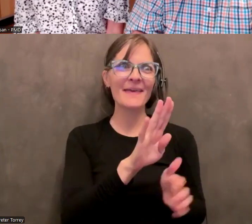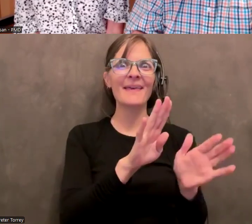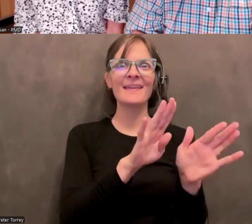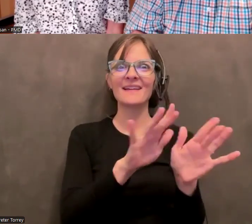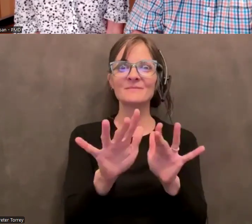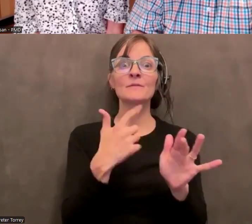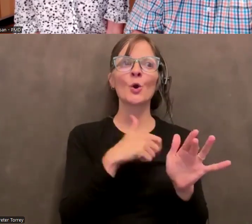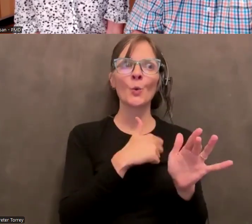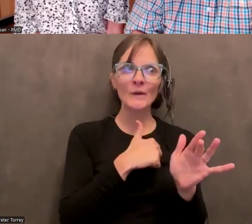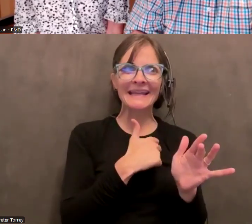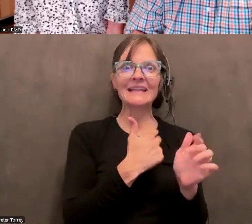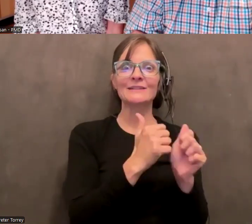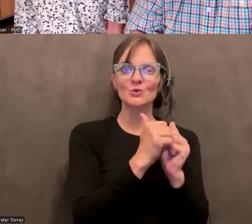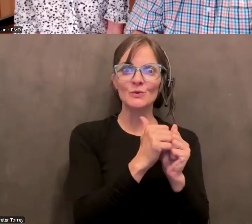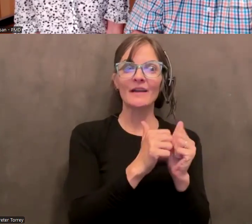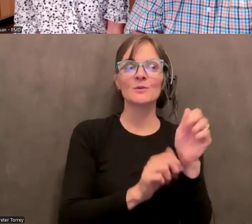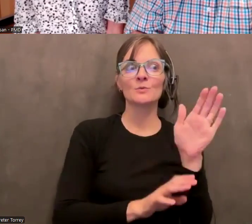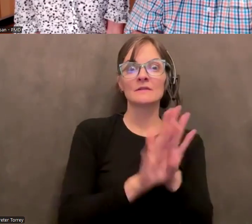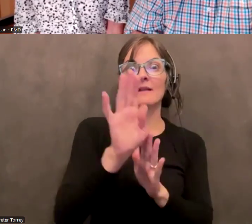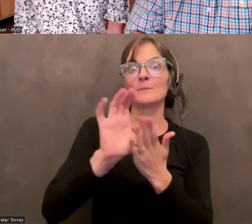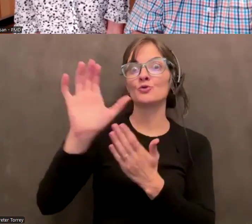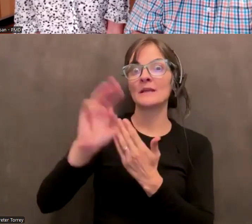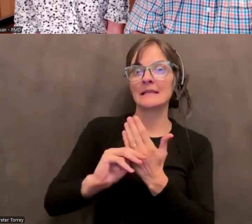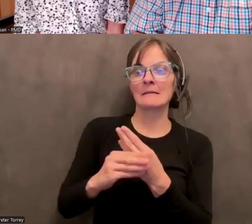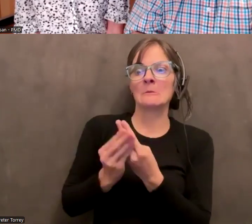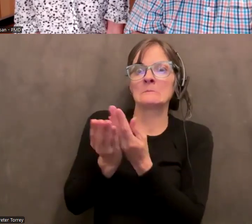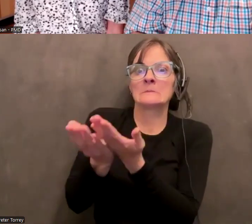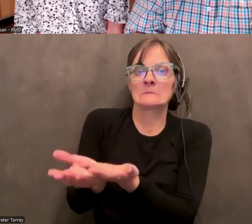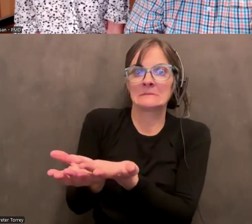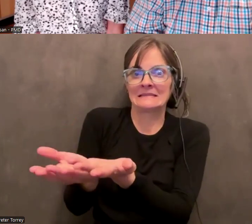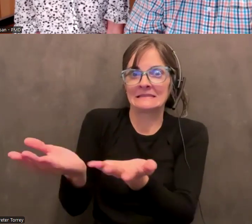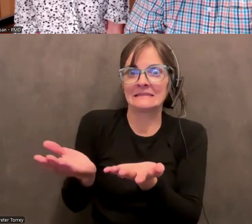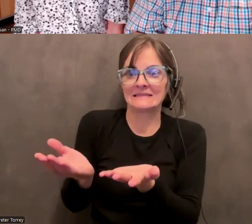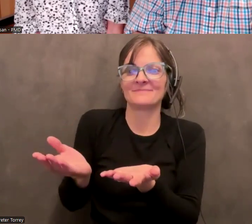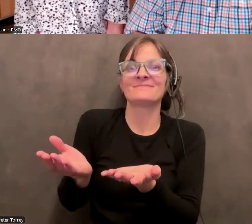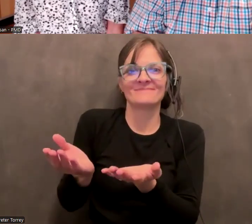and then we can connect them to the managed care organizations and their provider network